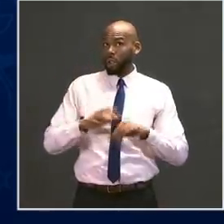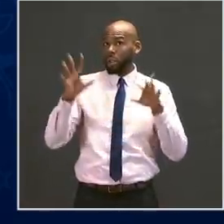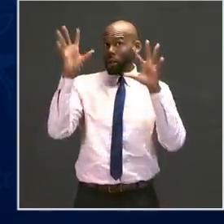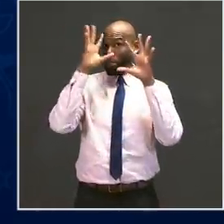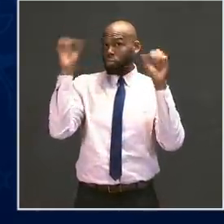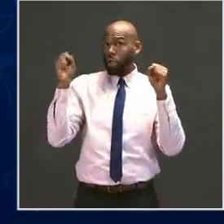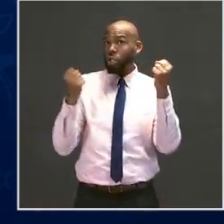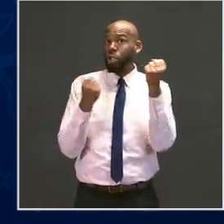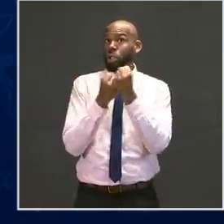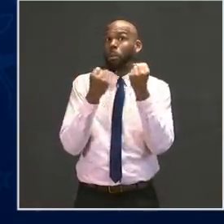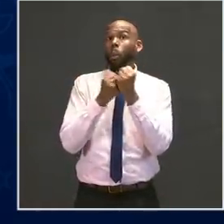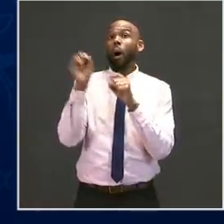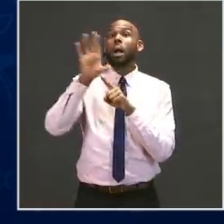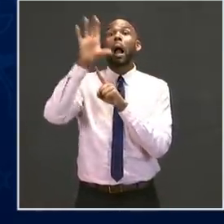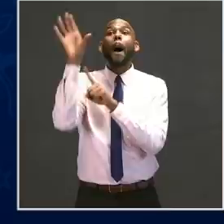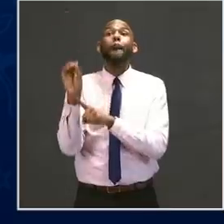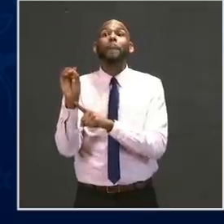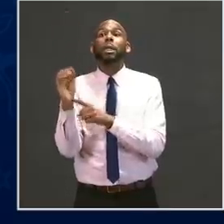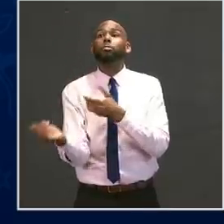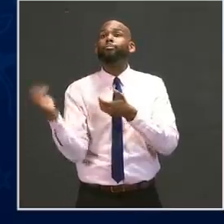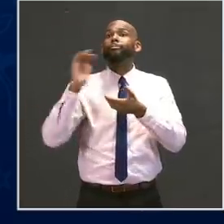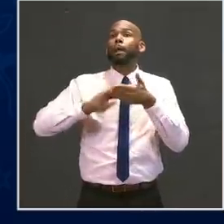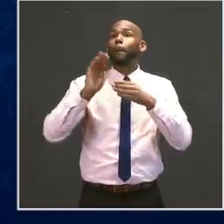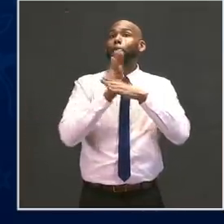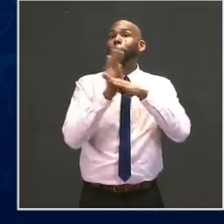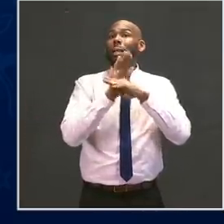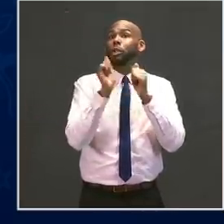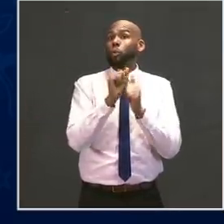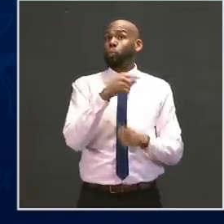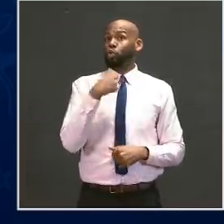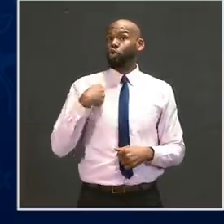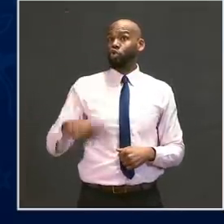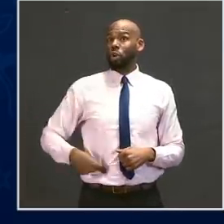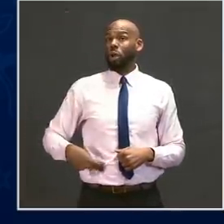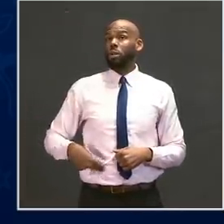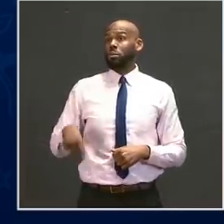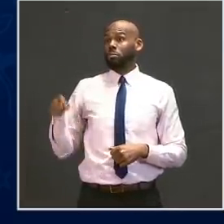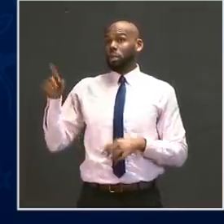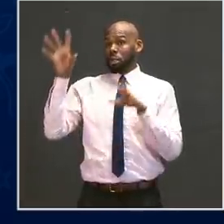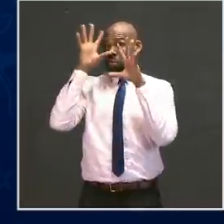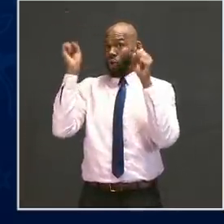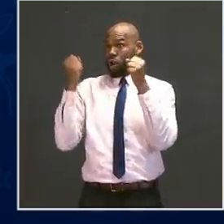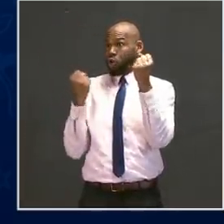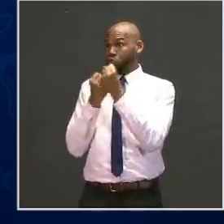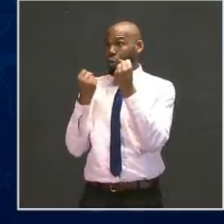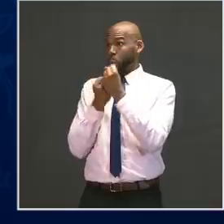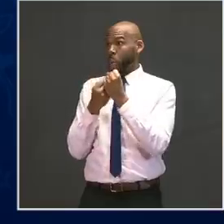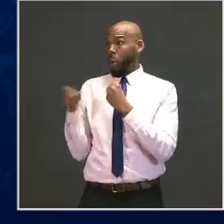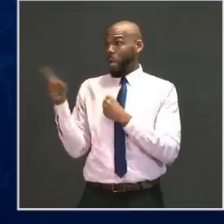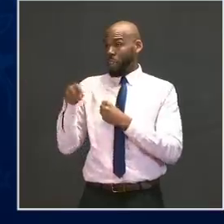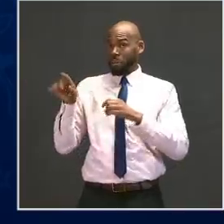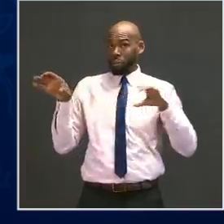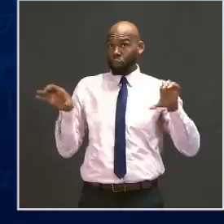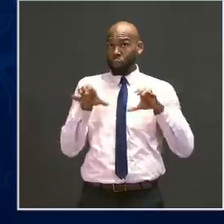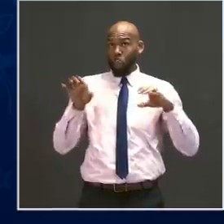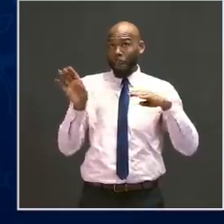American companies doing business in China? Does he support them doing the same thing, as they do business in China? Ms. Psaki: Does he support them speaking out